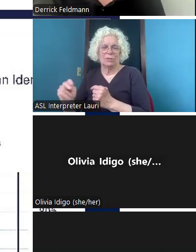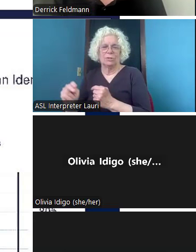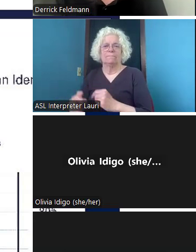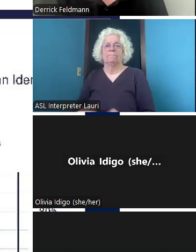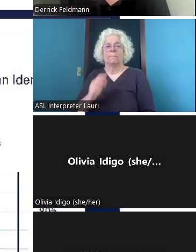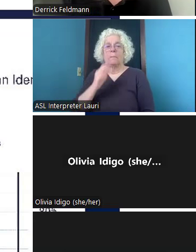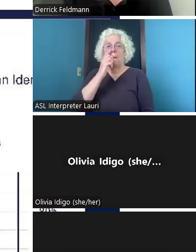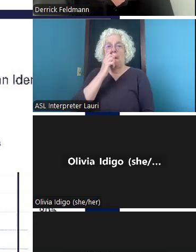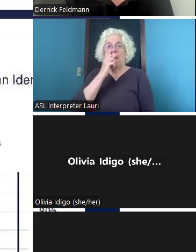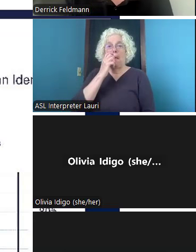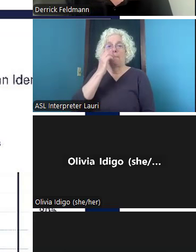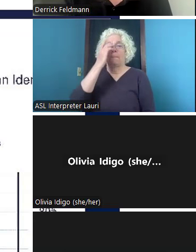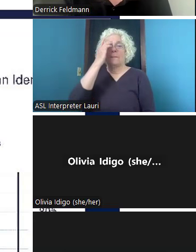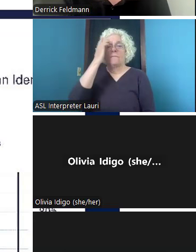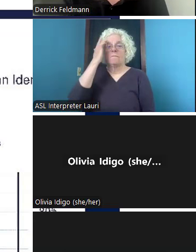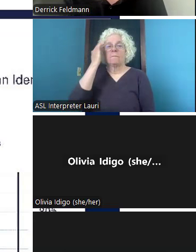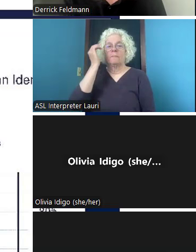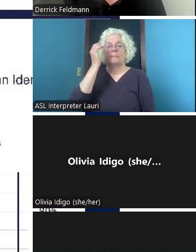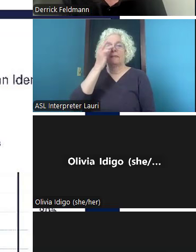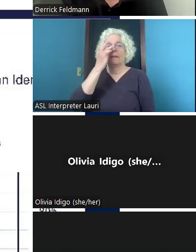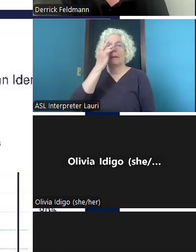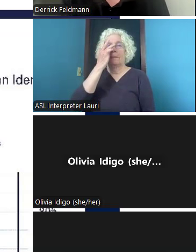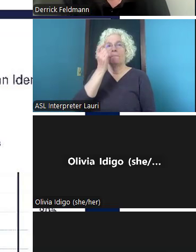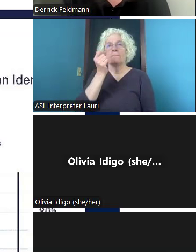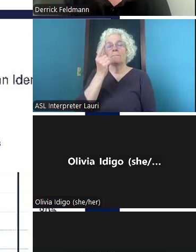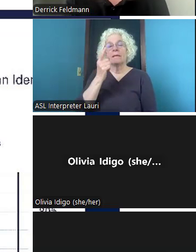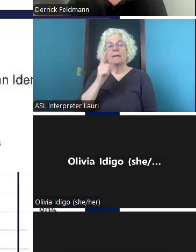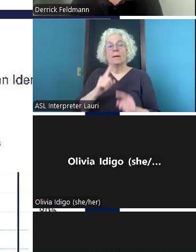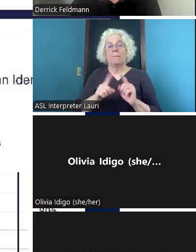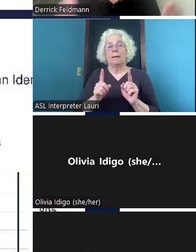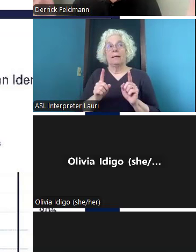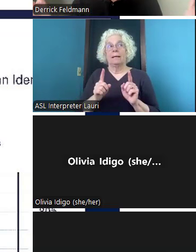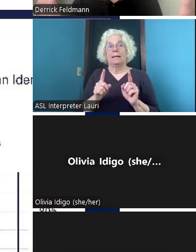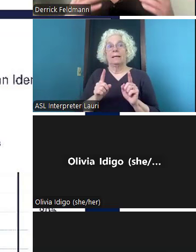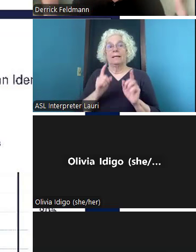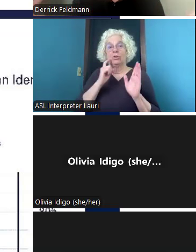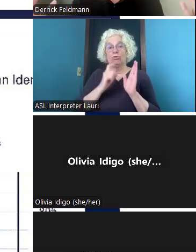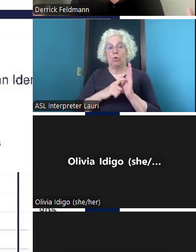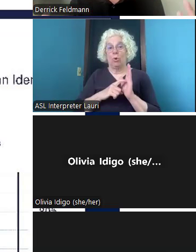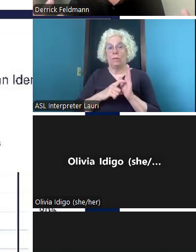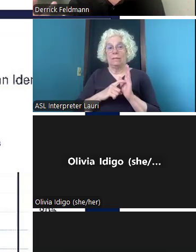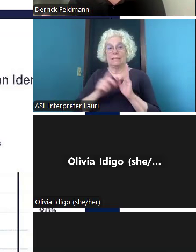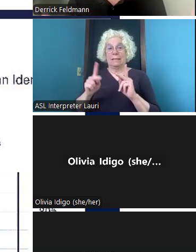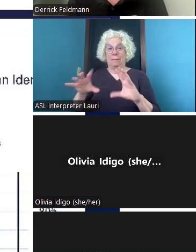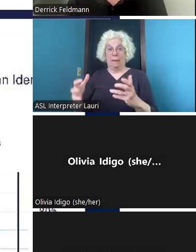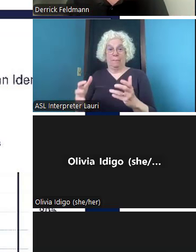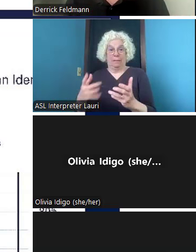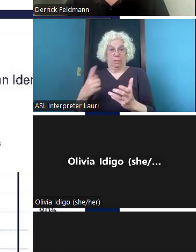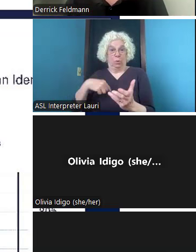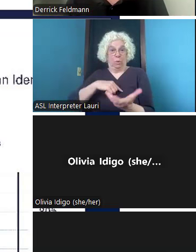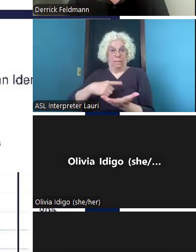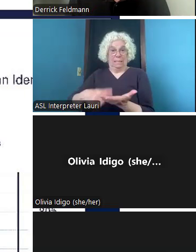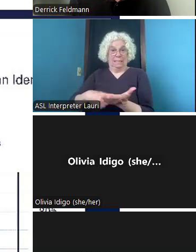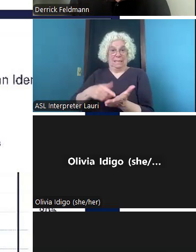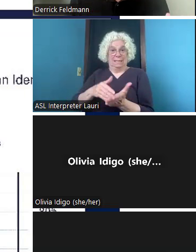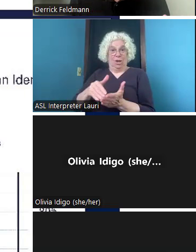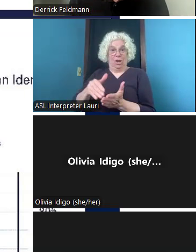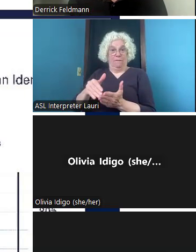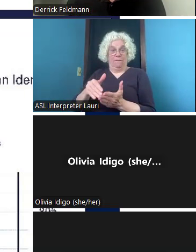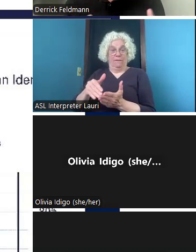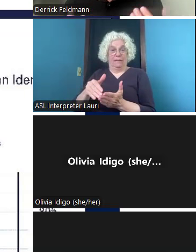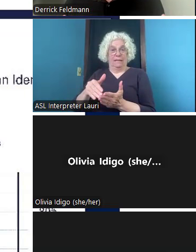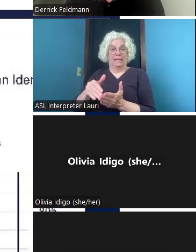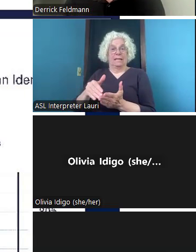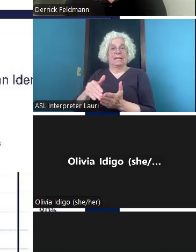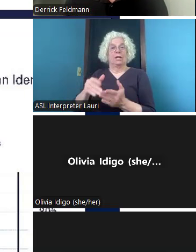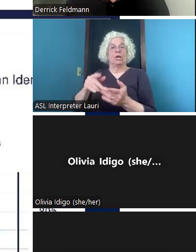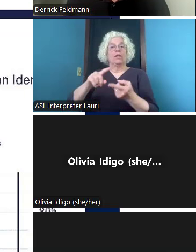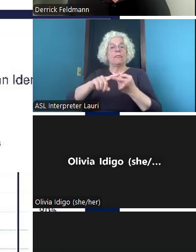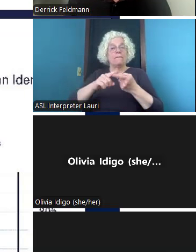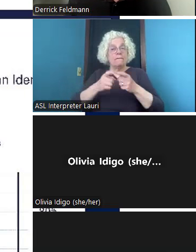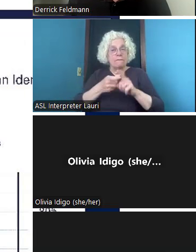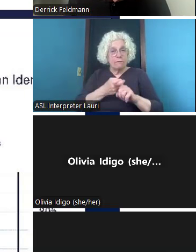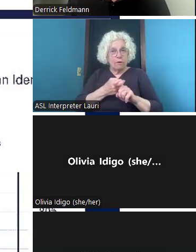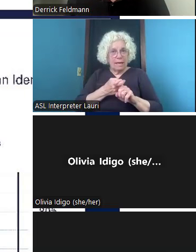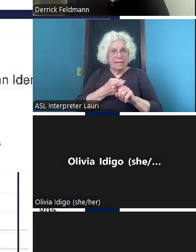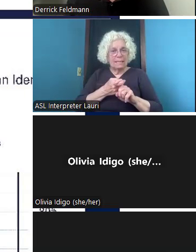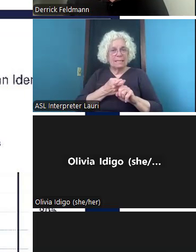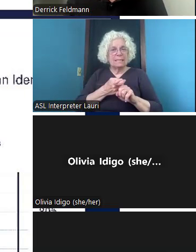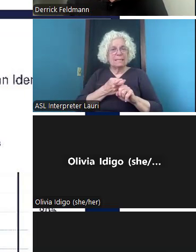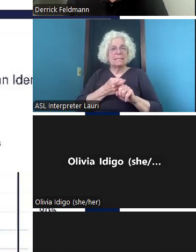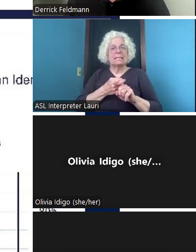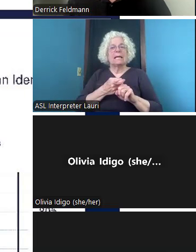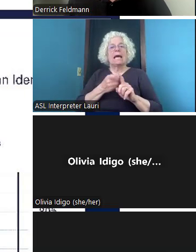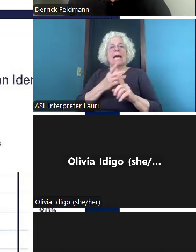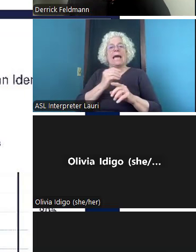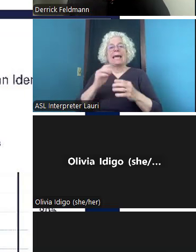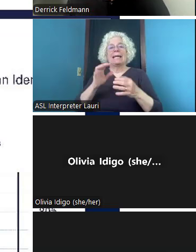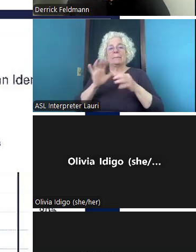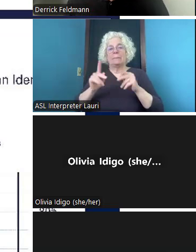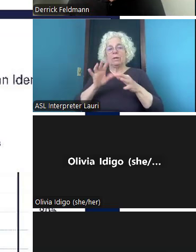Now I have to say that there was a little bit of a difference when it came to our population we often talk about in this which is our friends and connections to older rural men, 49+.